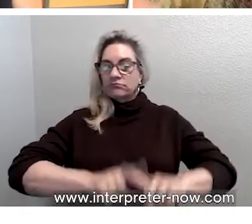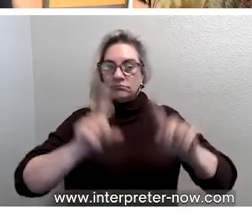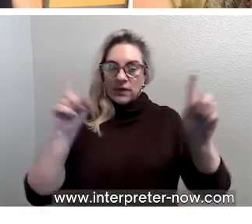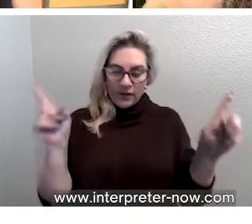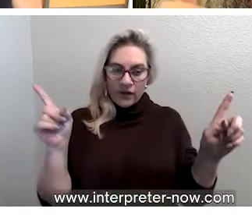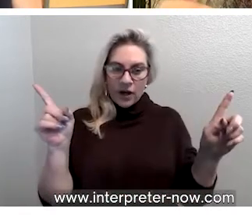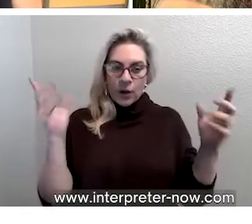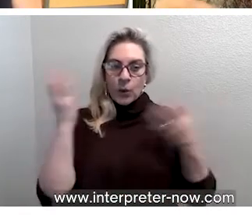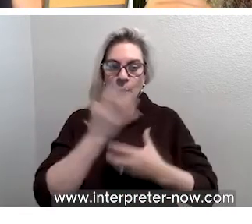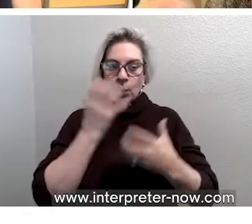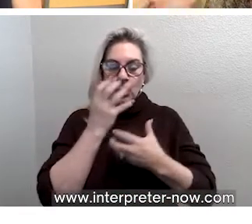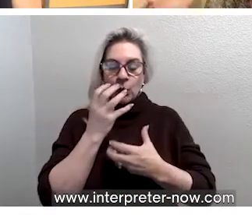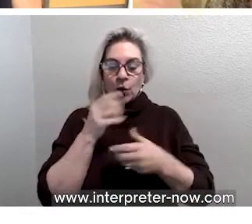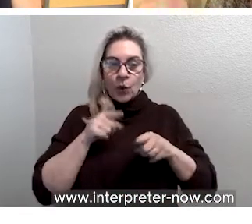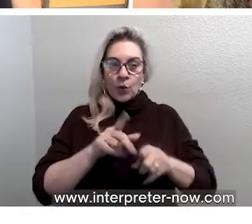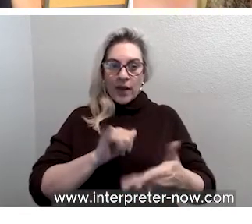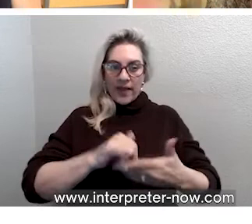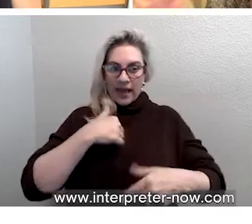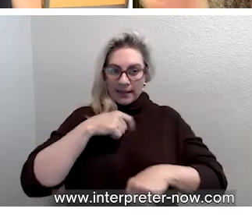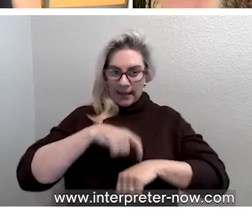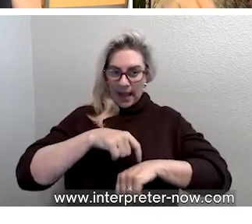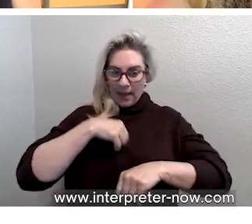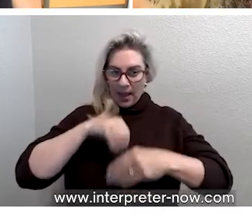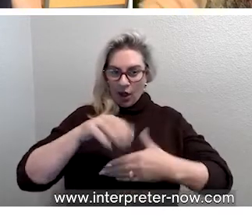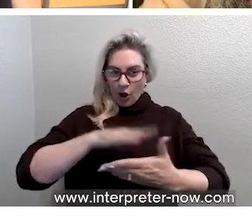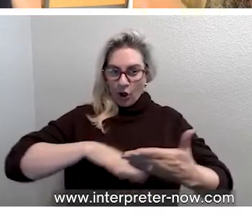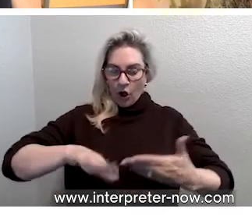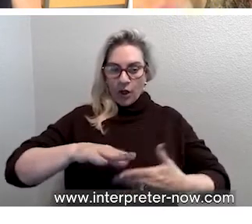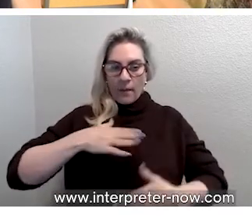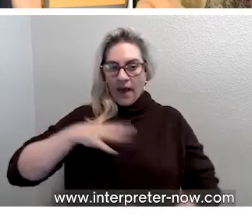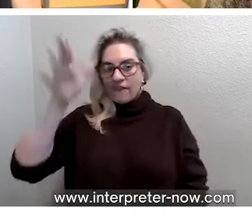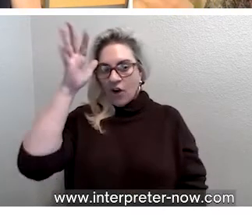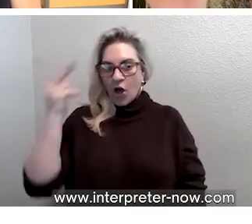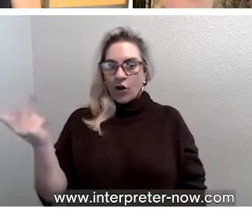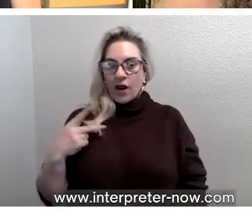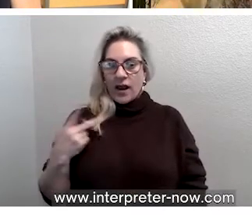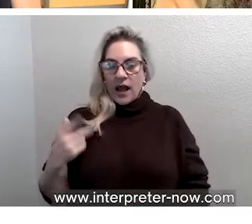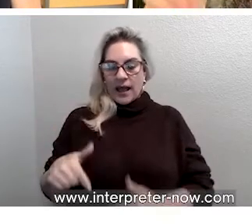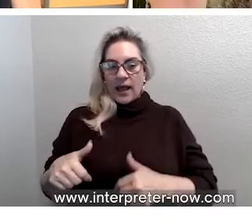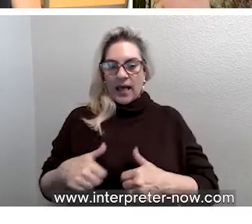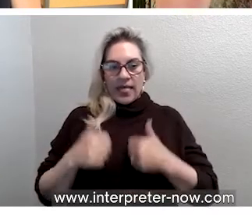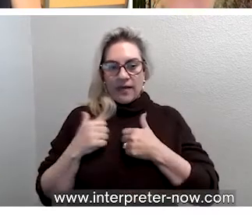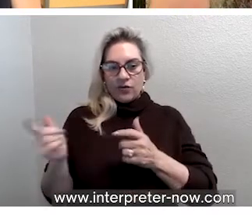And at the time, when I was in college, my dad and I were living together, just the two of us.